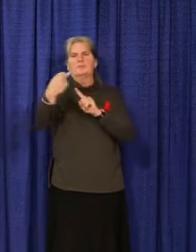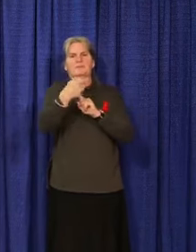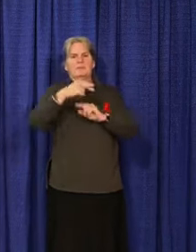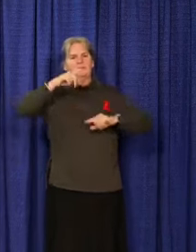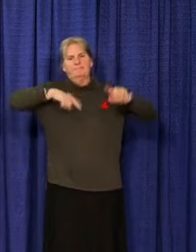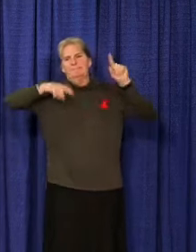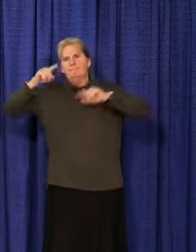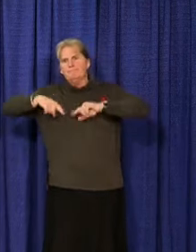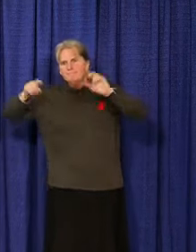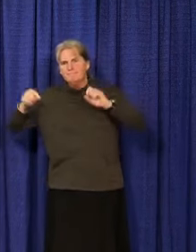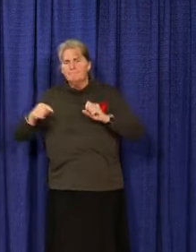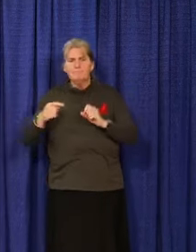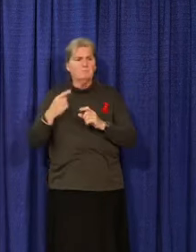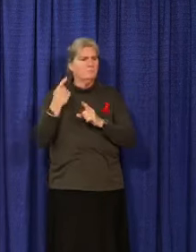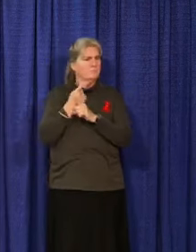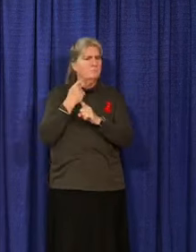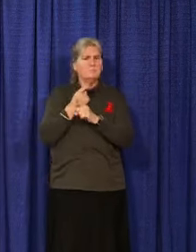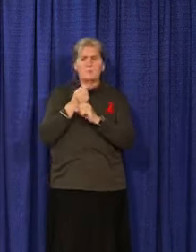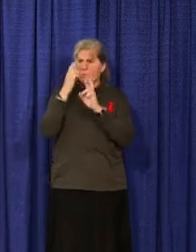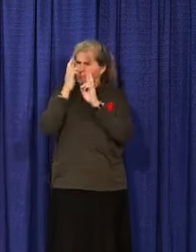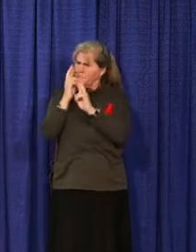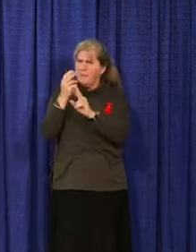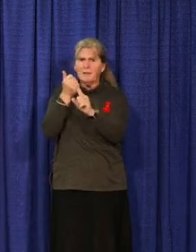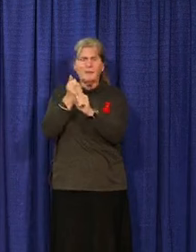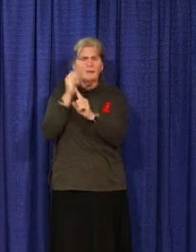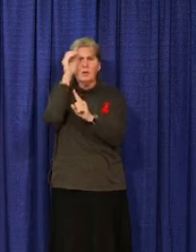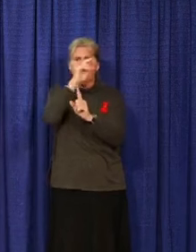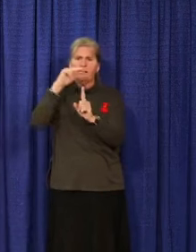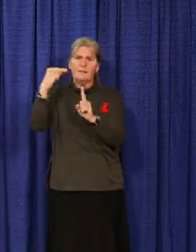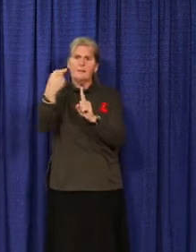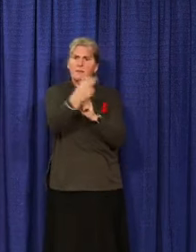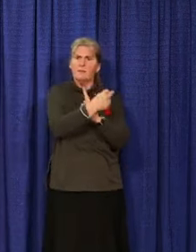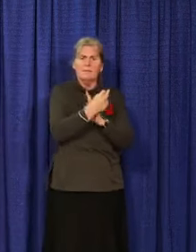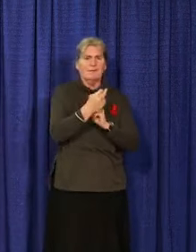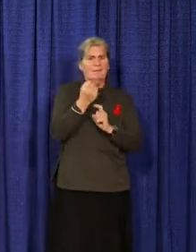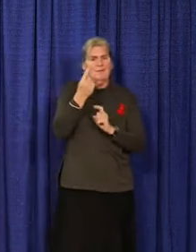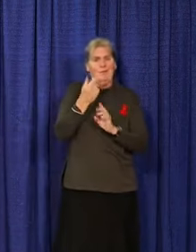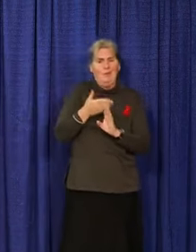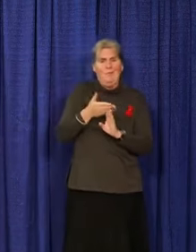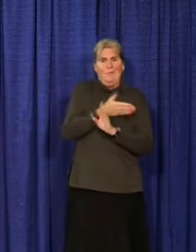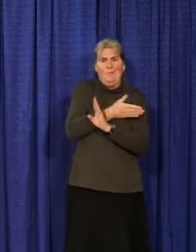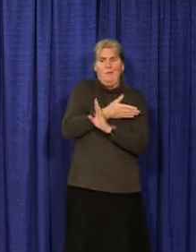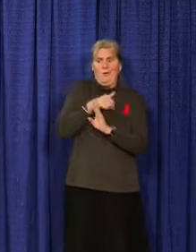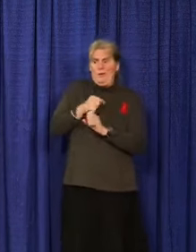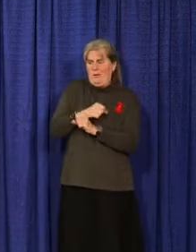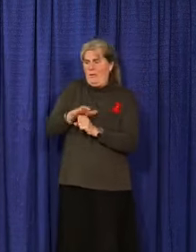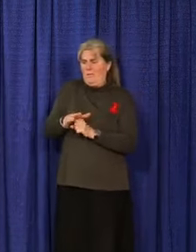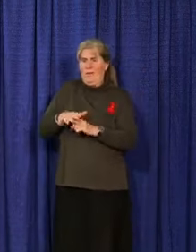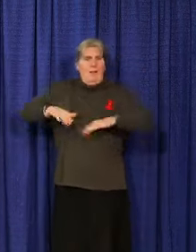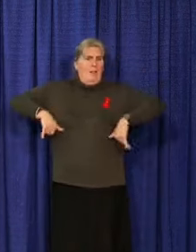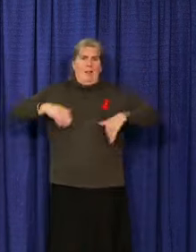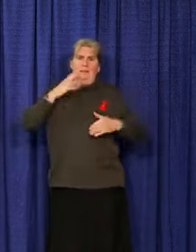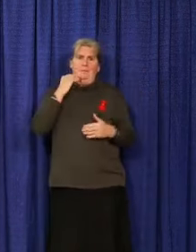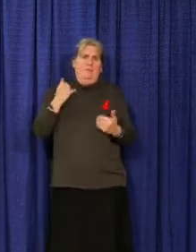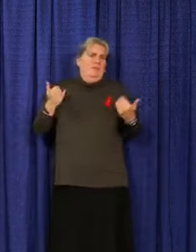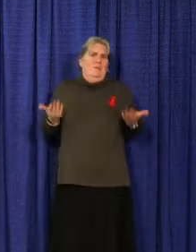all of which are valid on the basis of this is something we have never dealt with before.